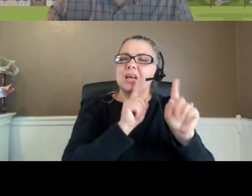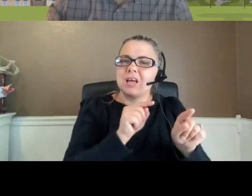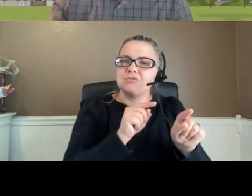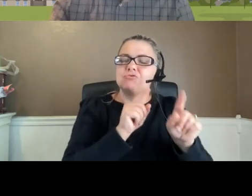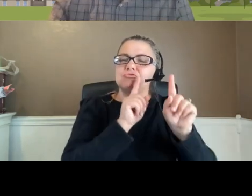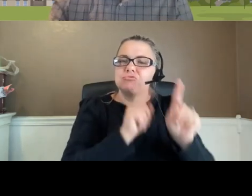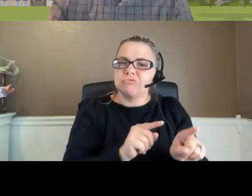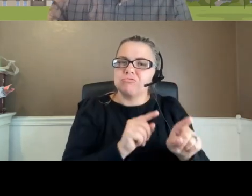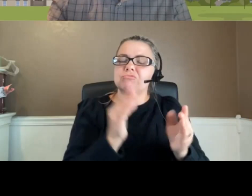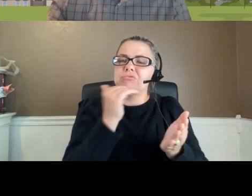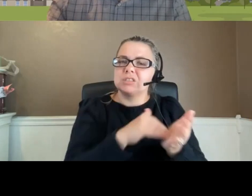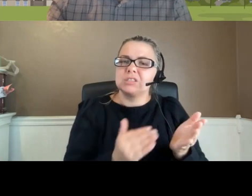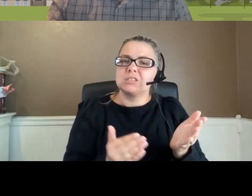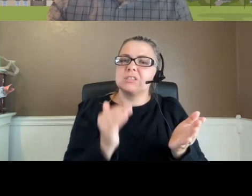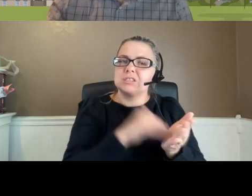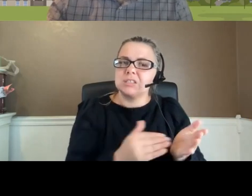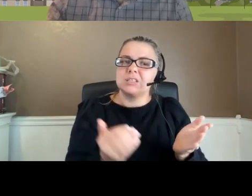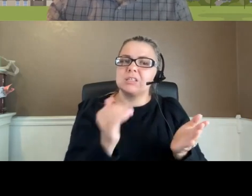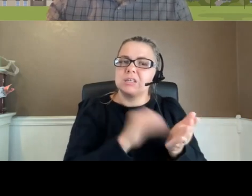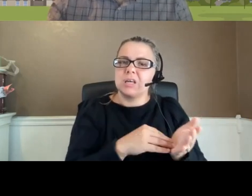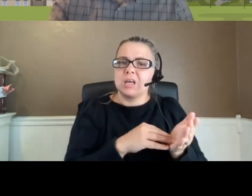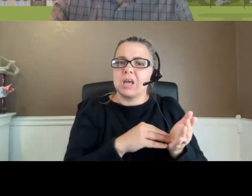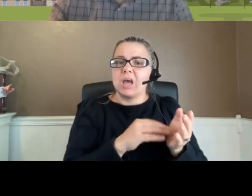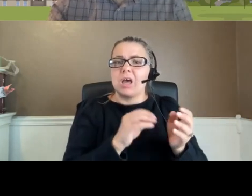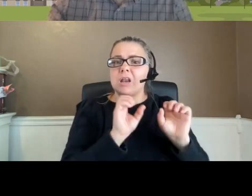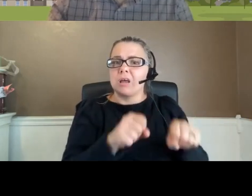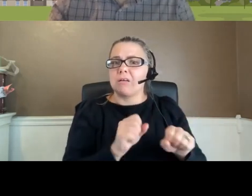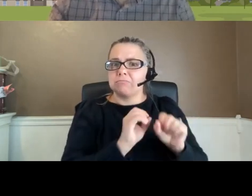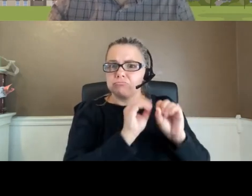And the extent that you can be pretty clear in answering these questions I think that's going